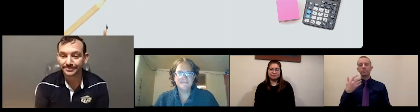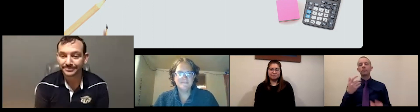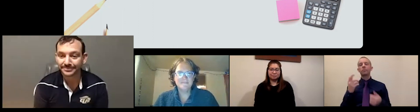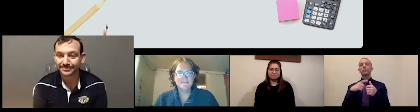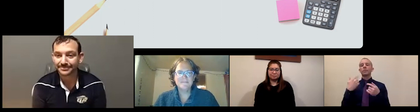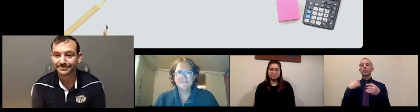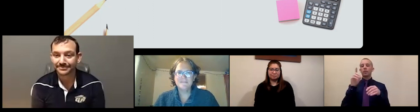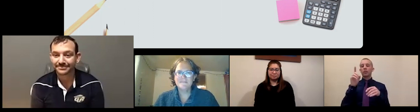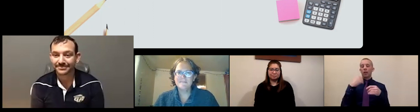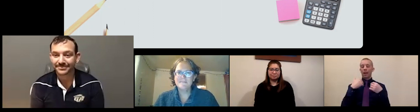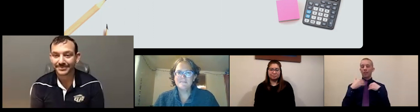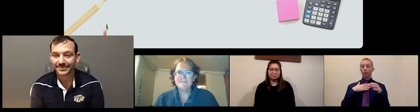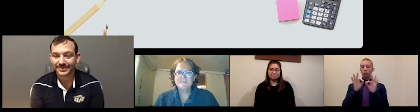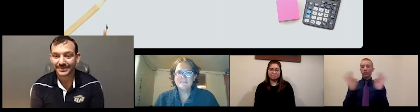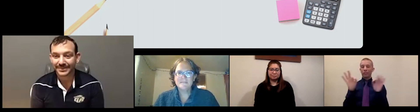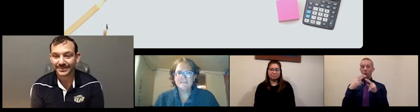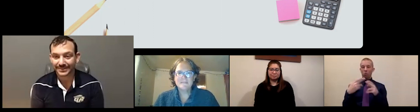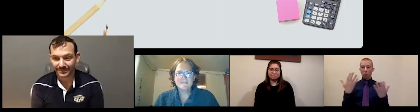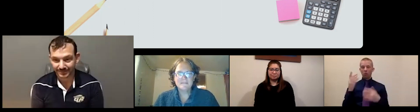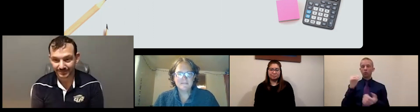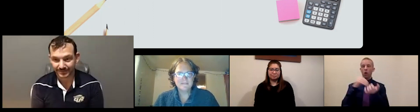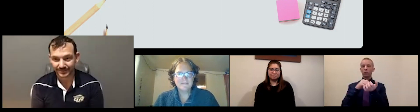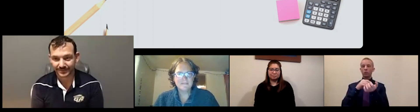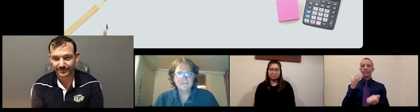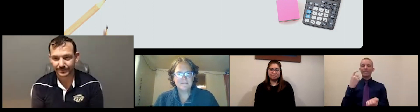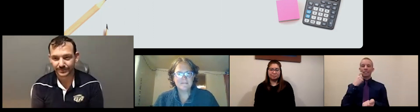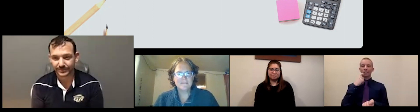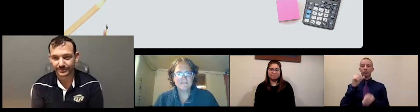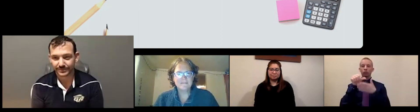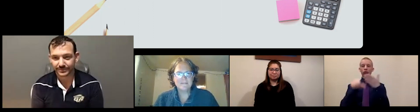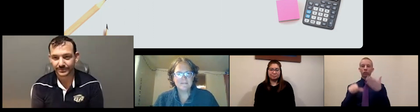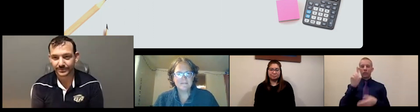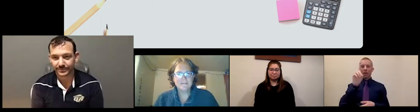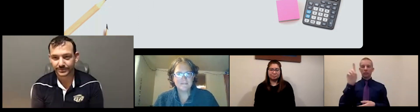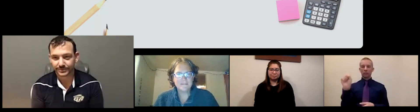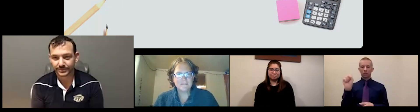My degree is called Doctor of Dental Surgery, DDS.